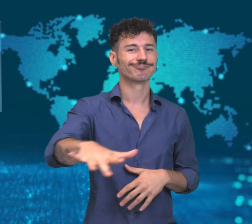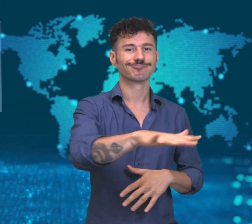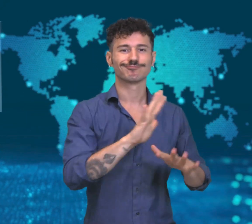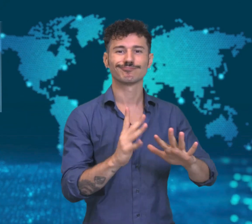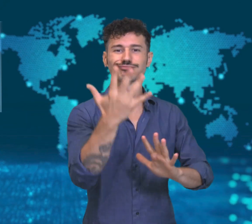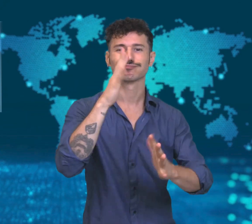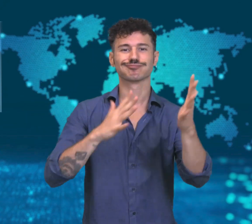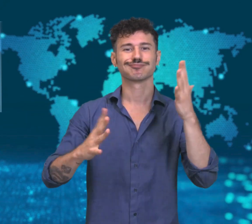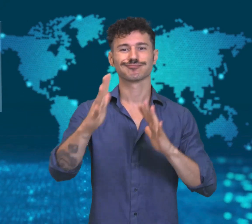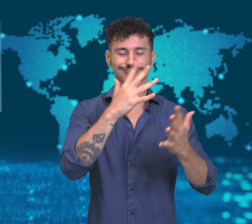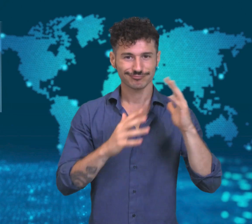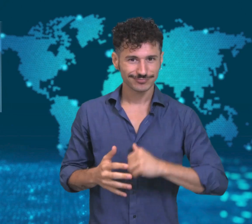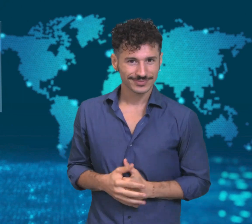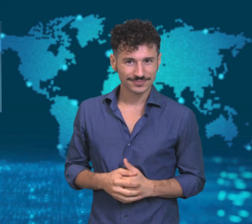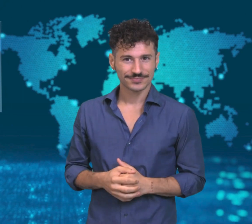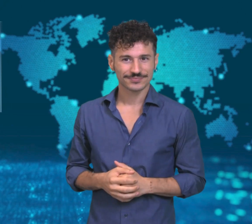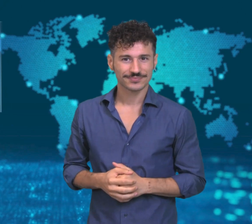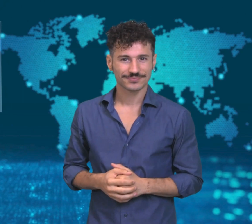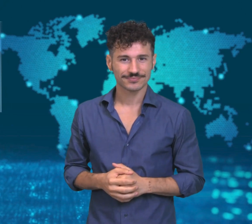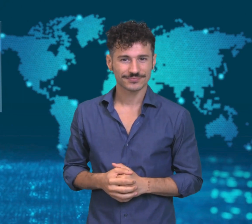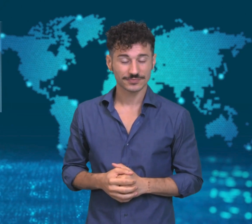have saved the ecosystem.